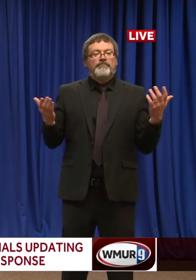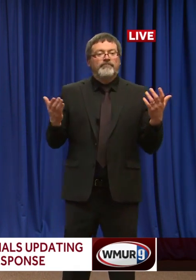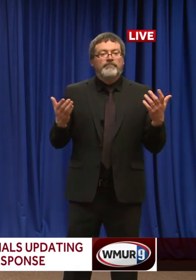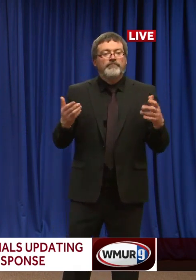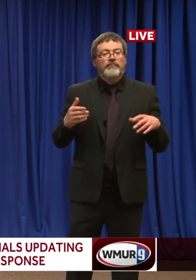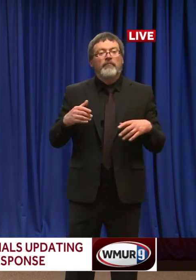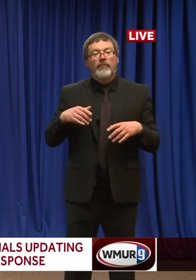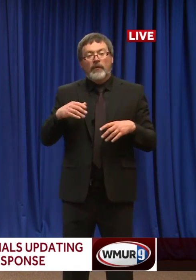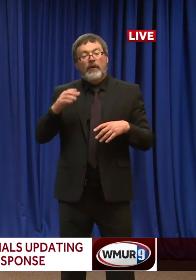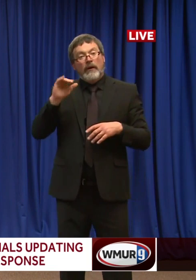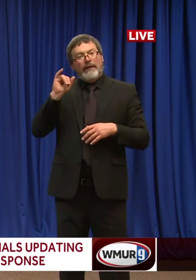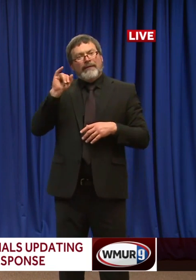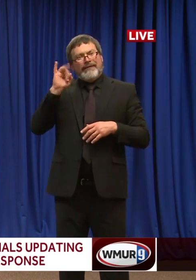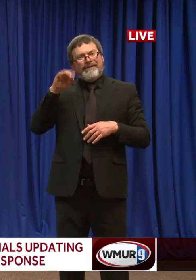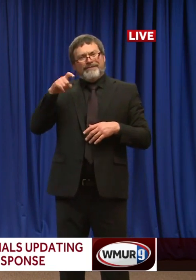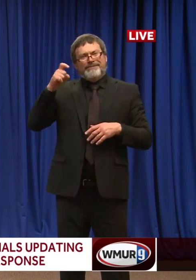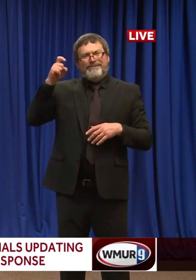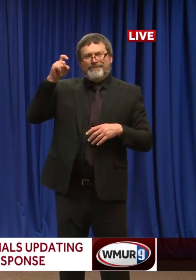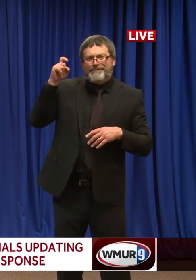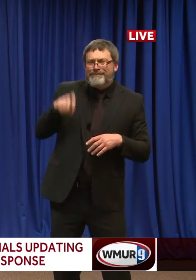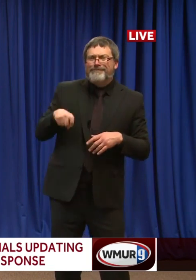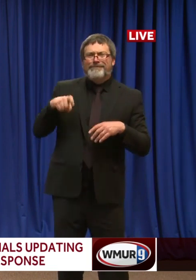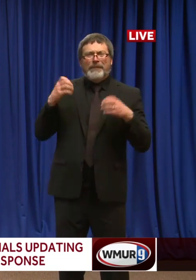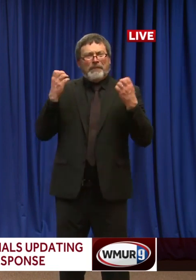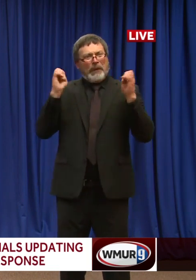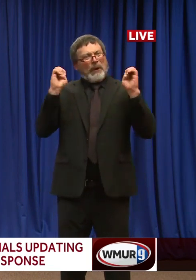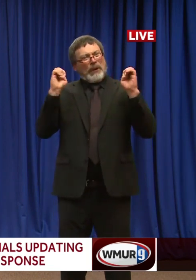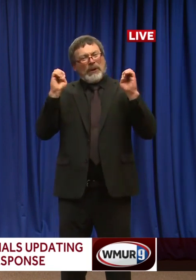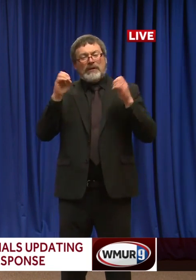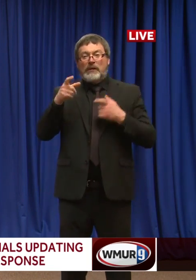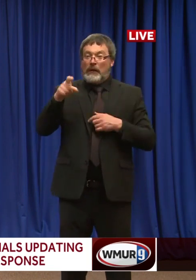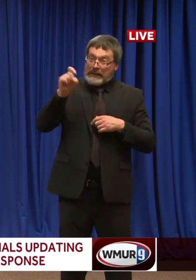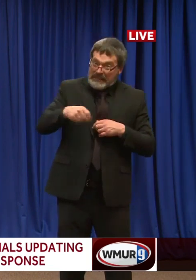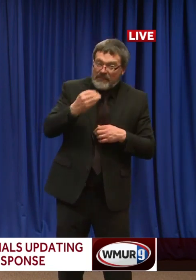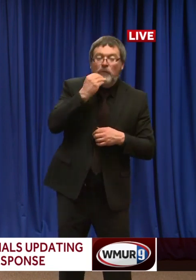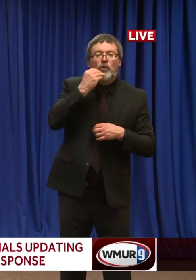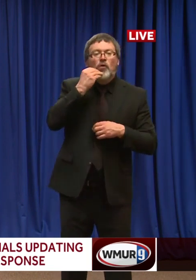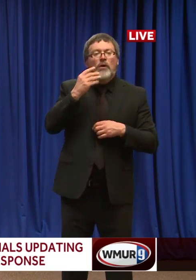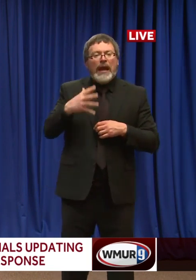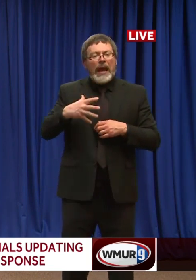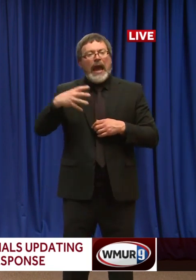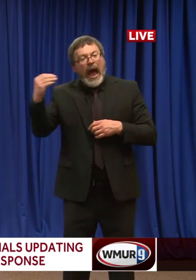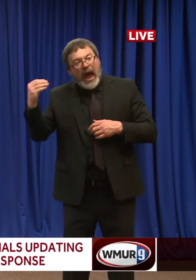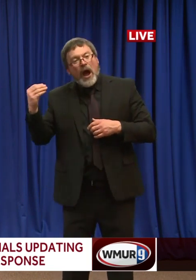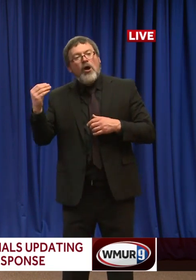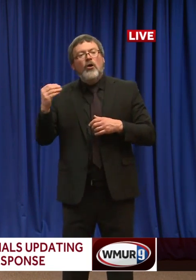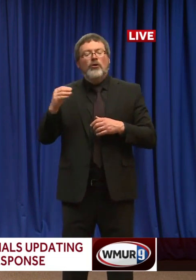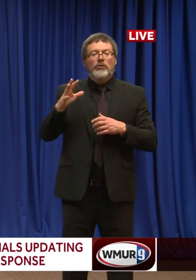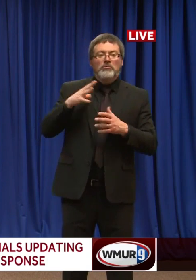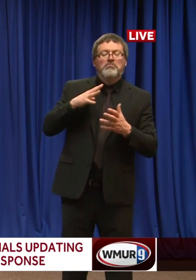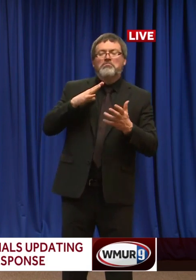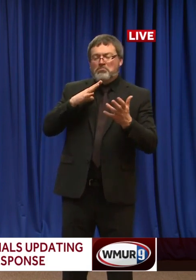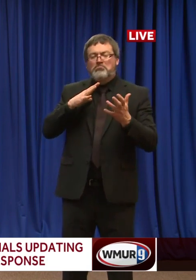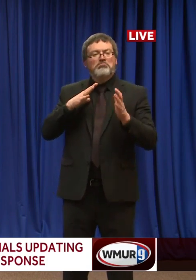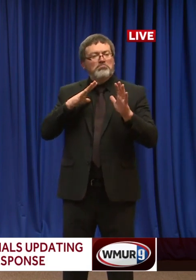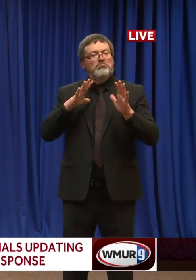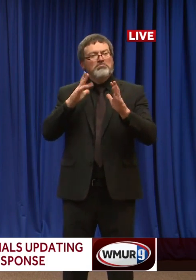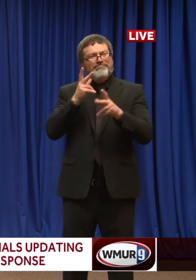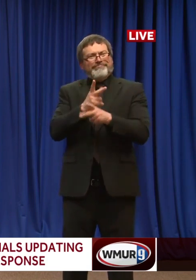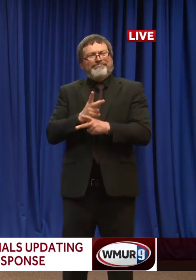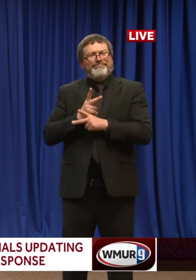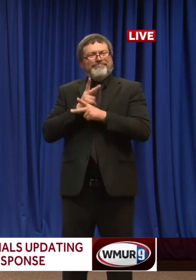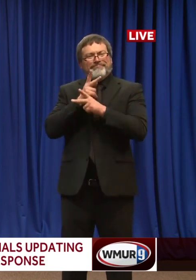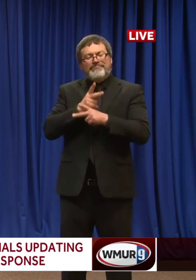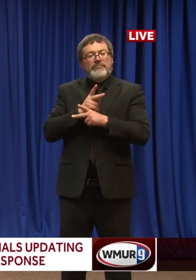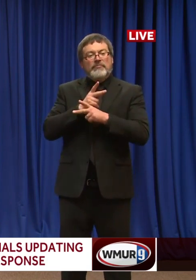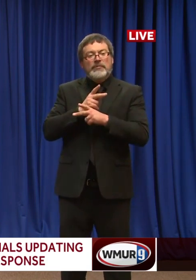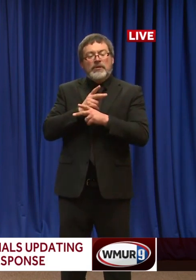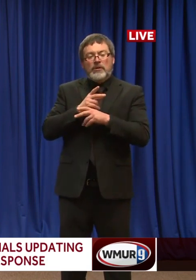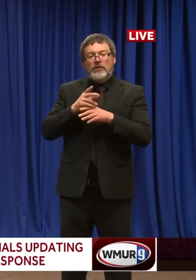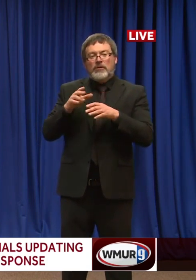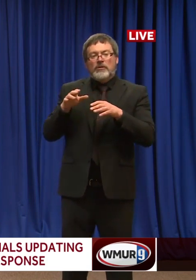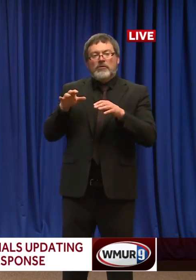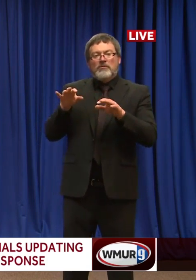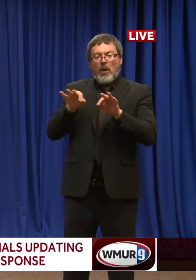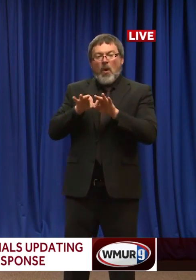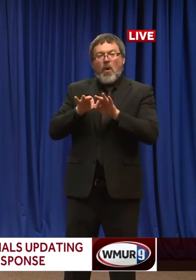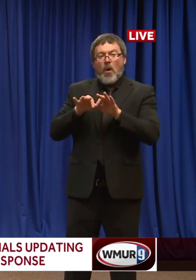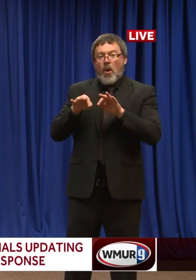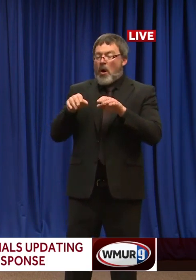GOING OUT IF IT’S URGENT IF THEY NEED TO GO OUT FOR ESSENTIALS BECAUSE WHETHER IT’S A HEALTH CARE WORKER OR SOMEBODY IN AN ASSISTED LIVING FACILITY OR YOU KNOW, YOUR NEIGHBOR DOWN THE